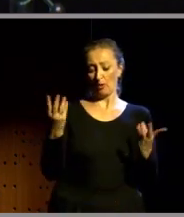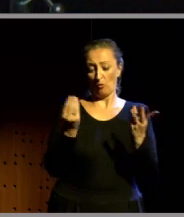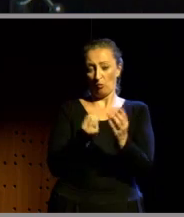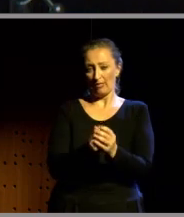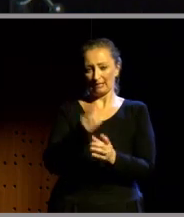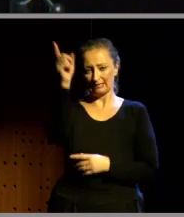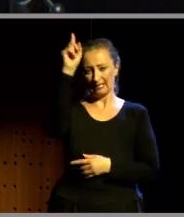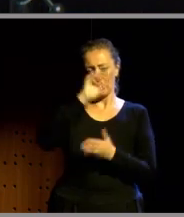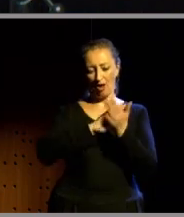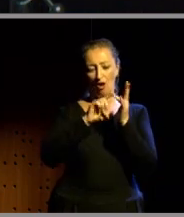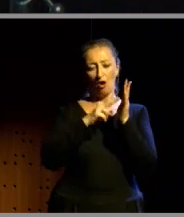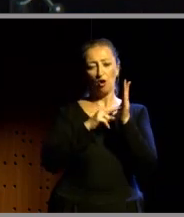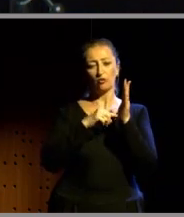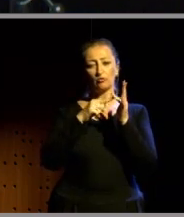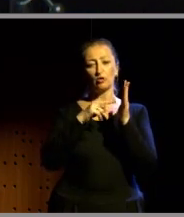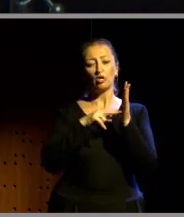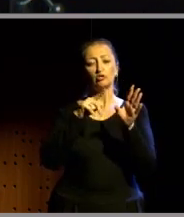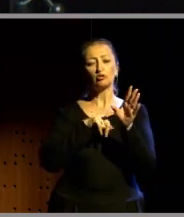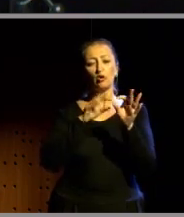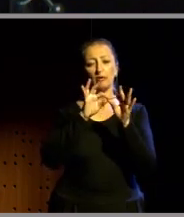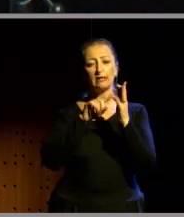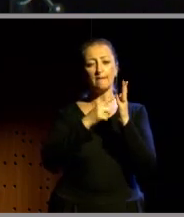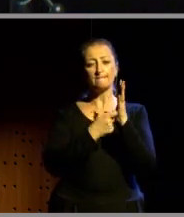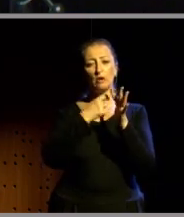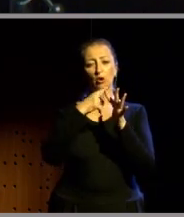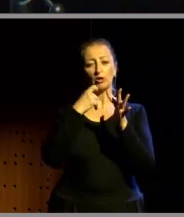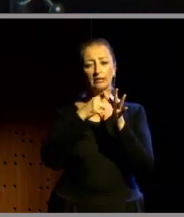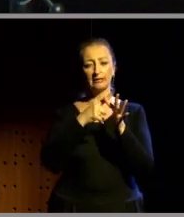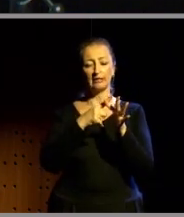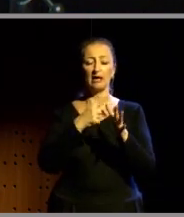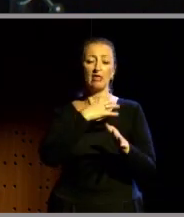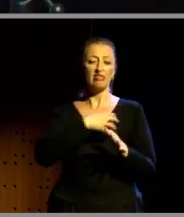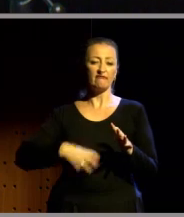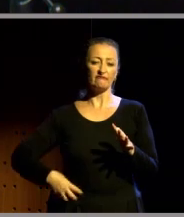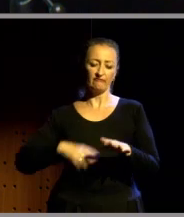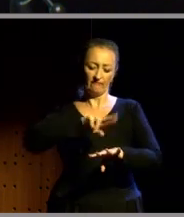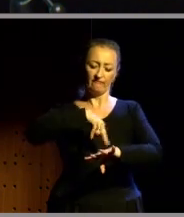the Honourable Tony Burke, Federal Minister for Employment and Workplace Relations,